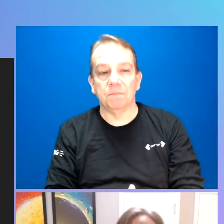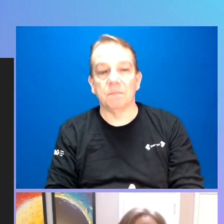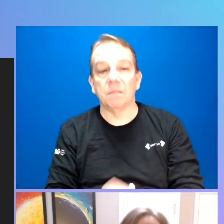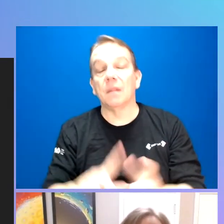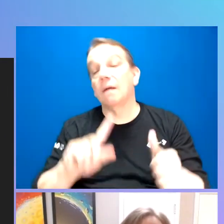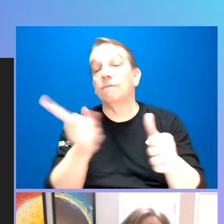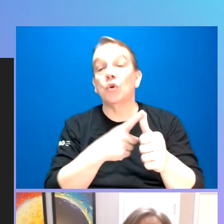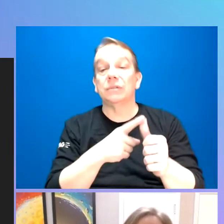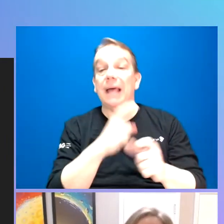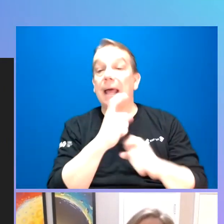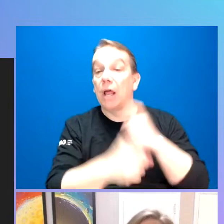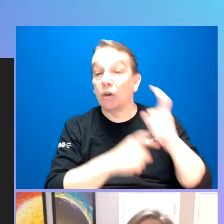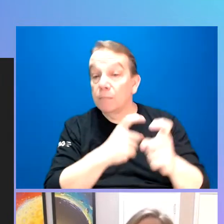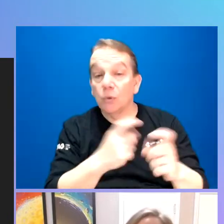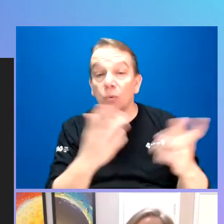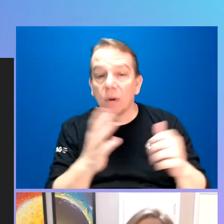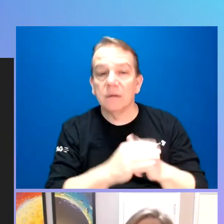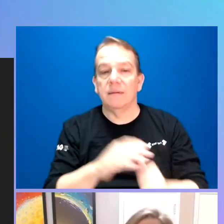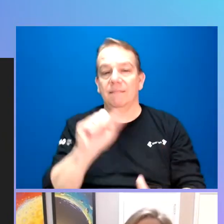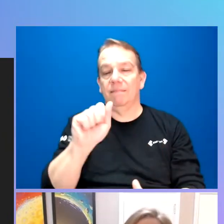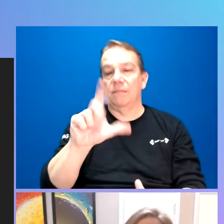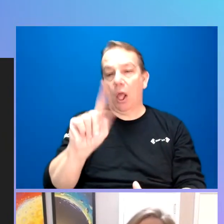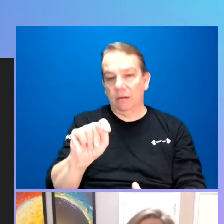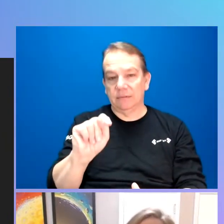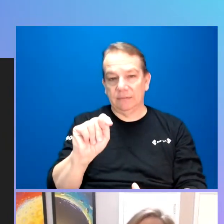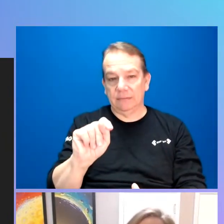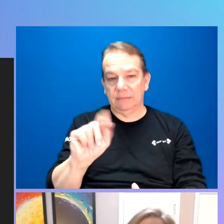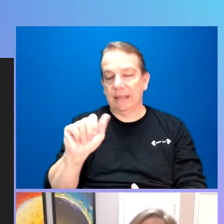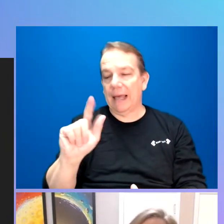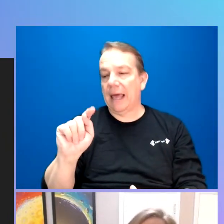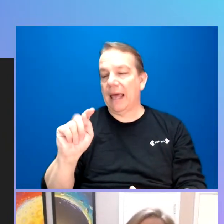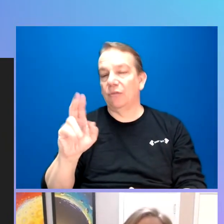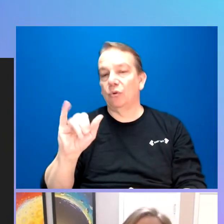attribute we'll talk about is the alt attribute. The alt